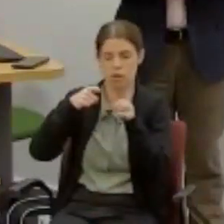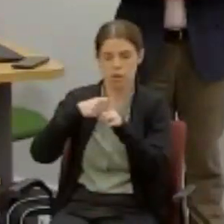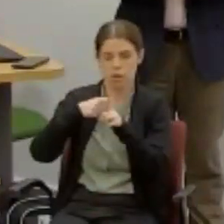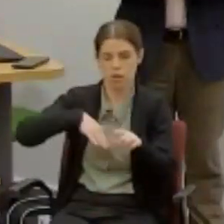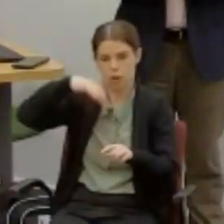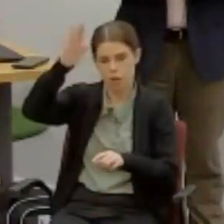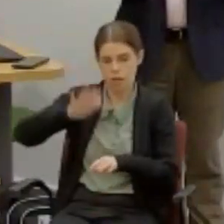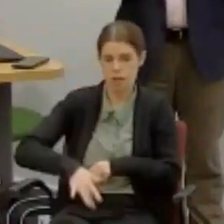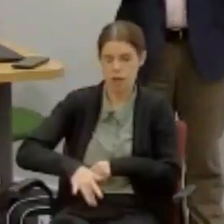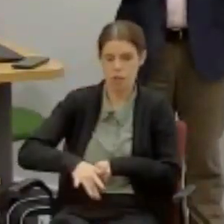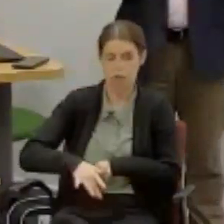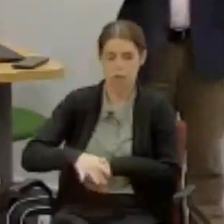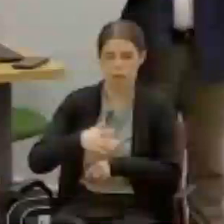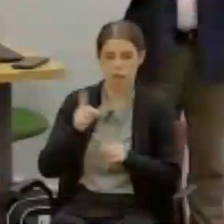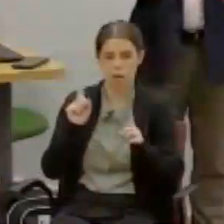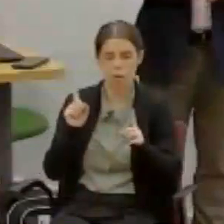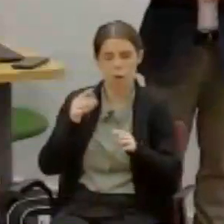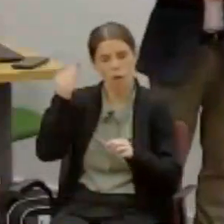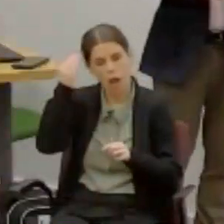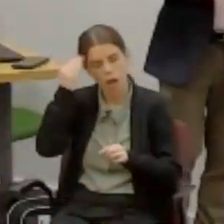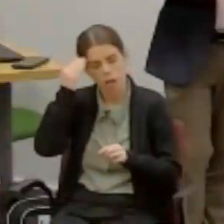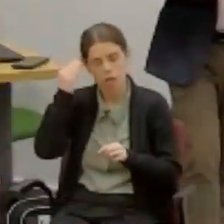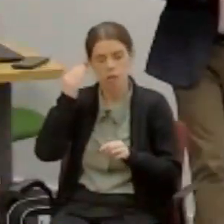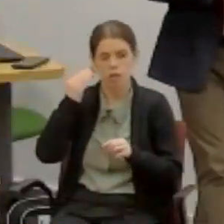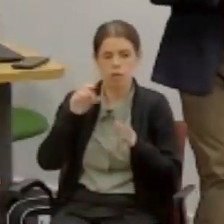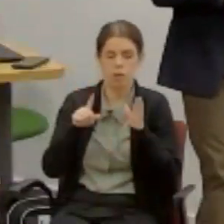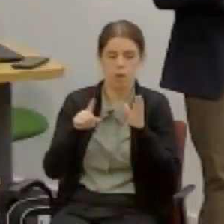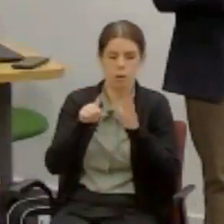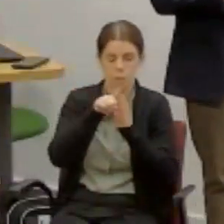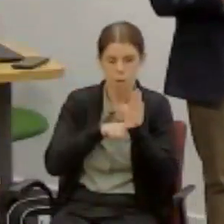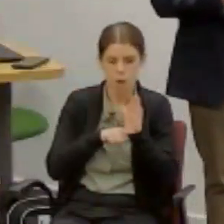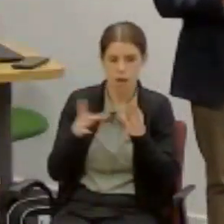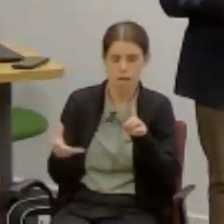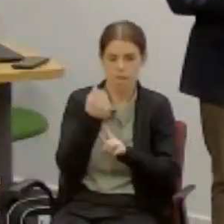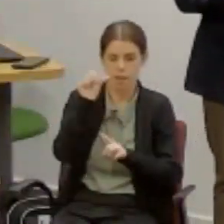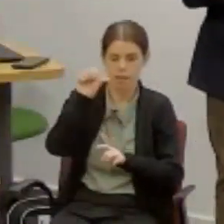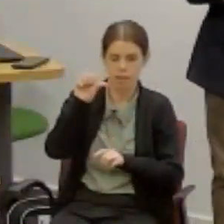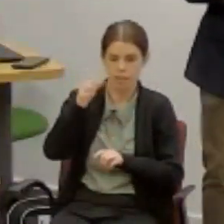Find out what their construction policies were, and we only found 6 associations.